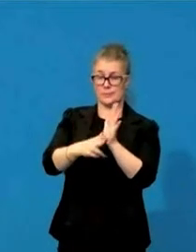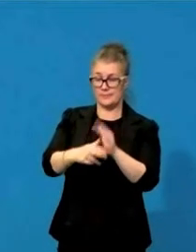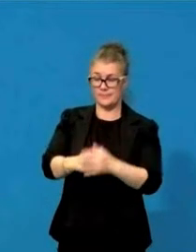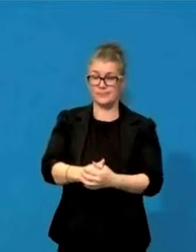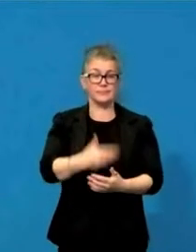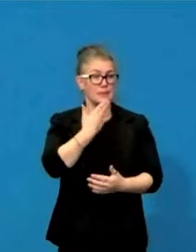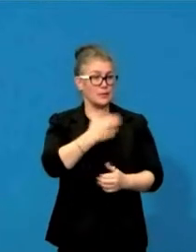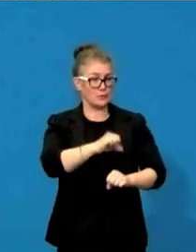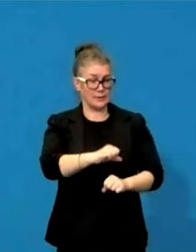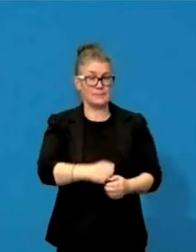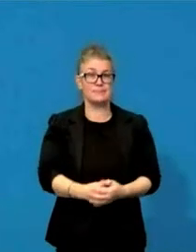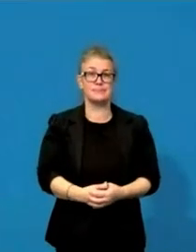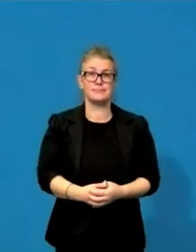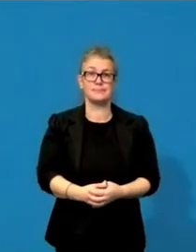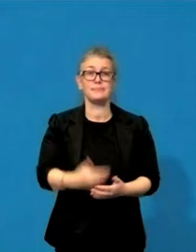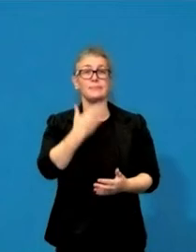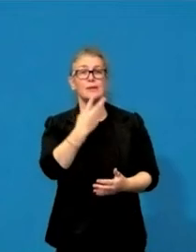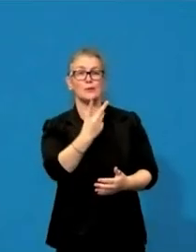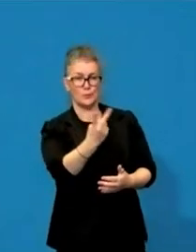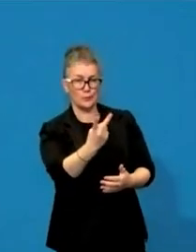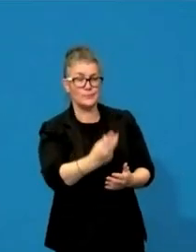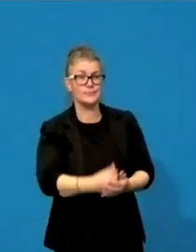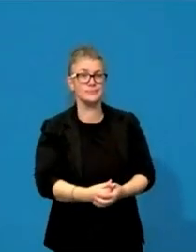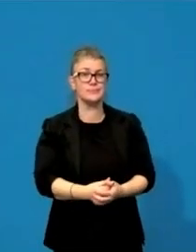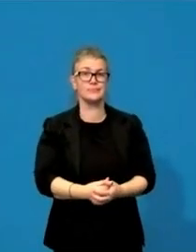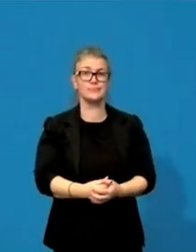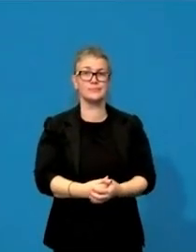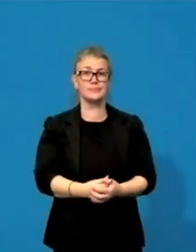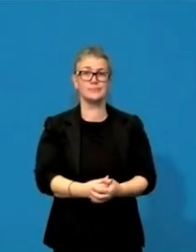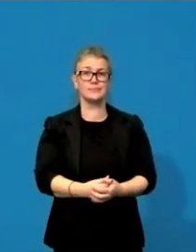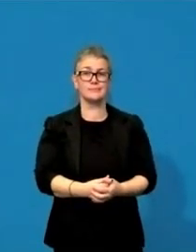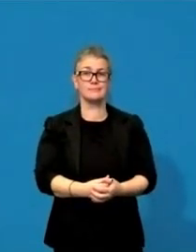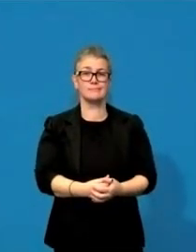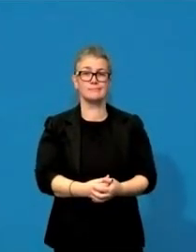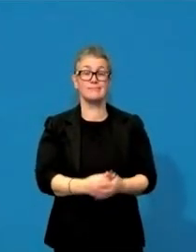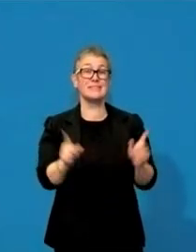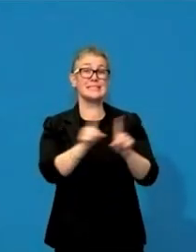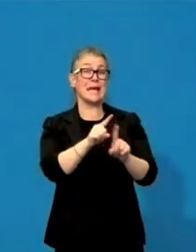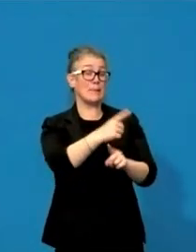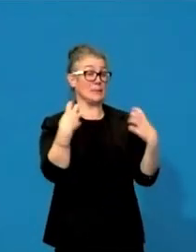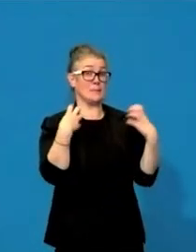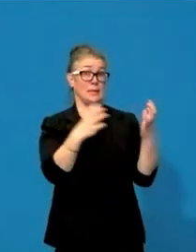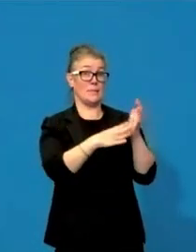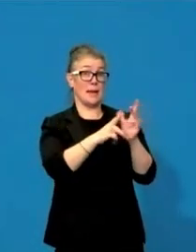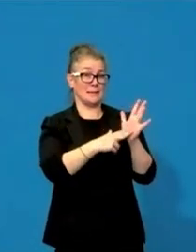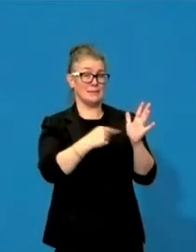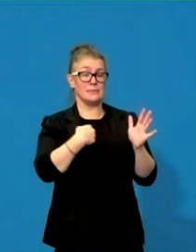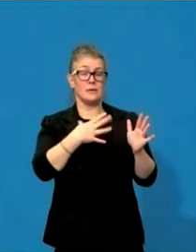Thank you, Marmingee and Geoff. I too follow in Commissioner Mason's comments. Thank you. I have one question.